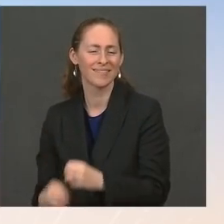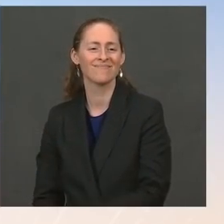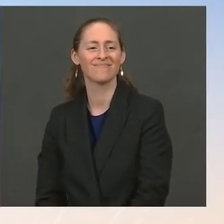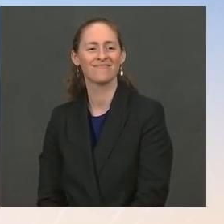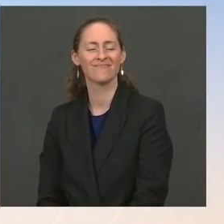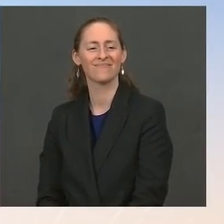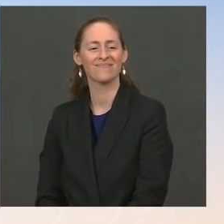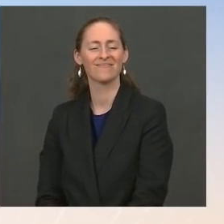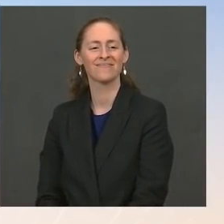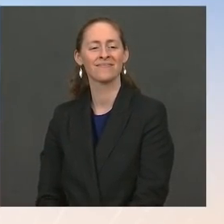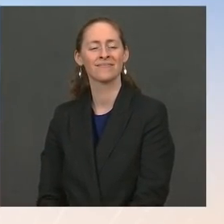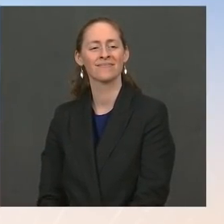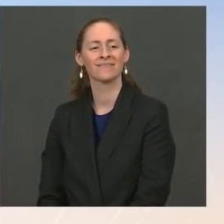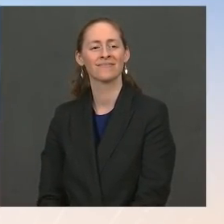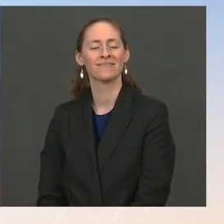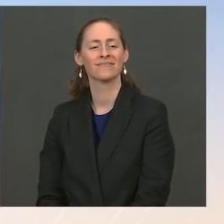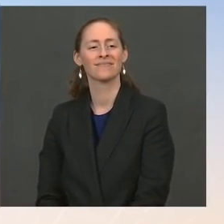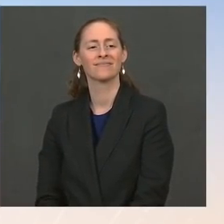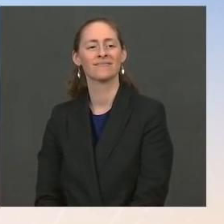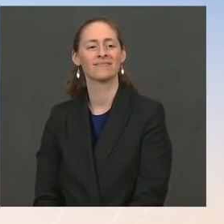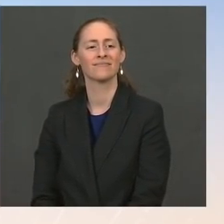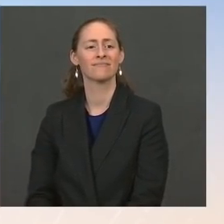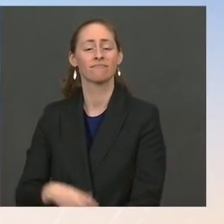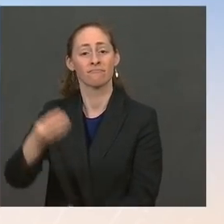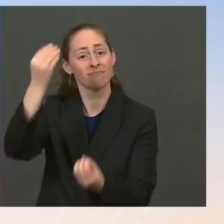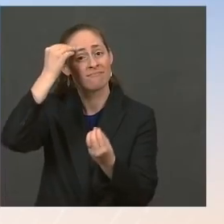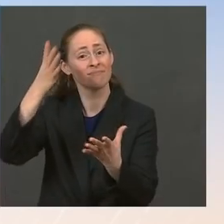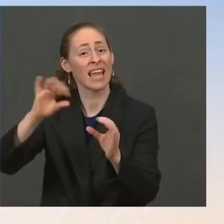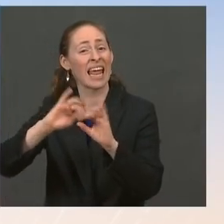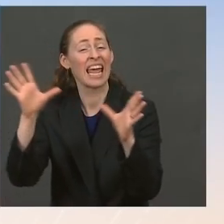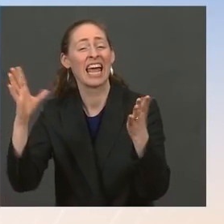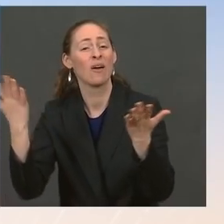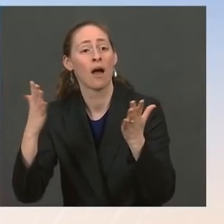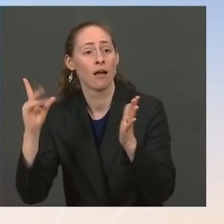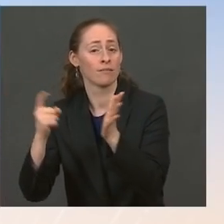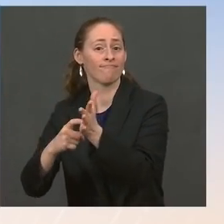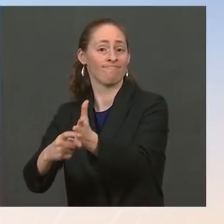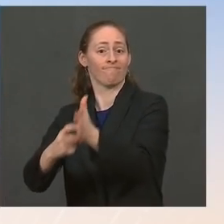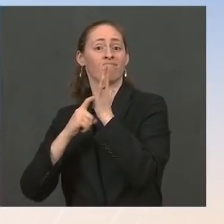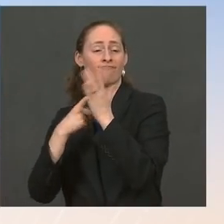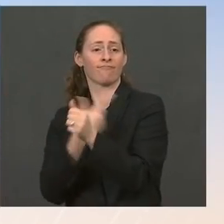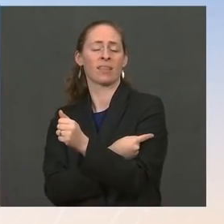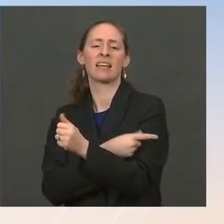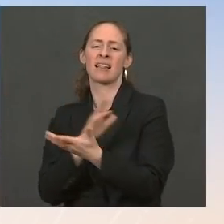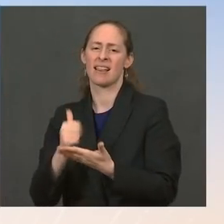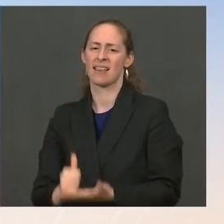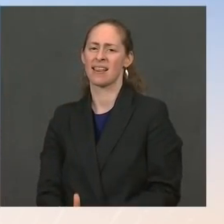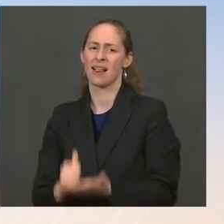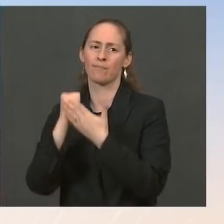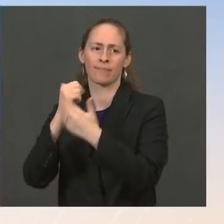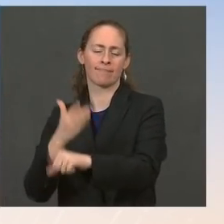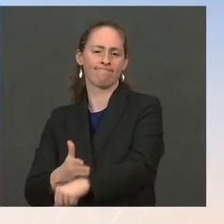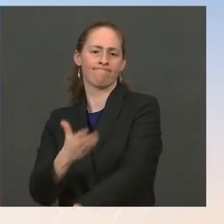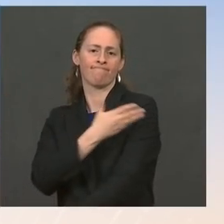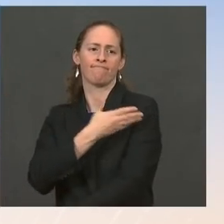that vax requirements work. And recent polling indicates 60 percent of companies are moving forward with a vaccine requirement,